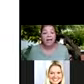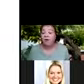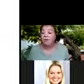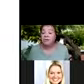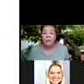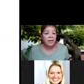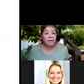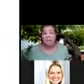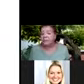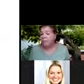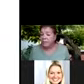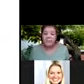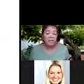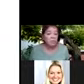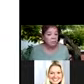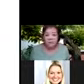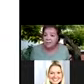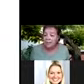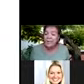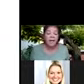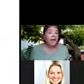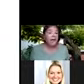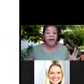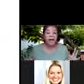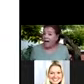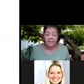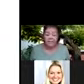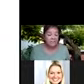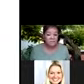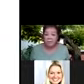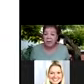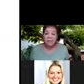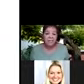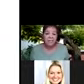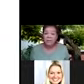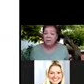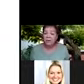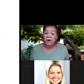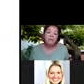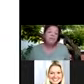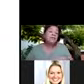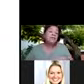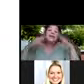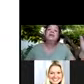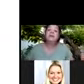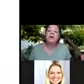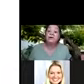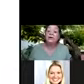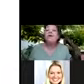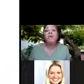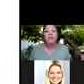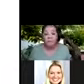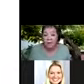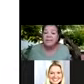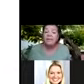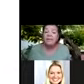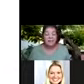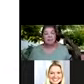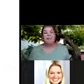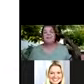And always walking in with respect and humility. Hi, this is Wilma with Health Care for the Homeless, is anyone home.